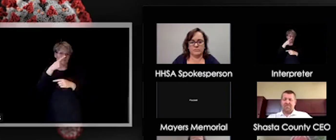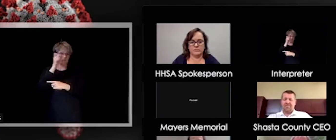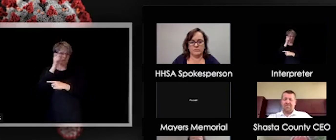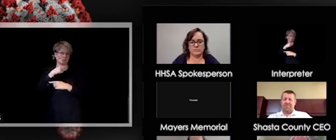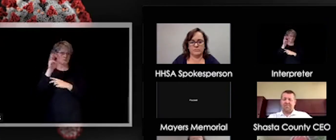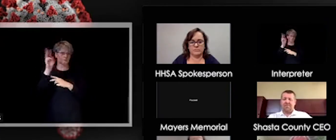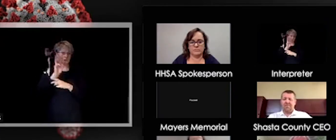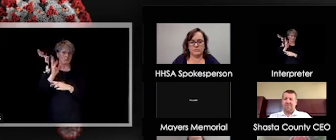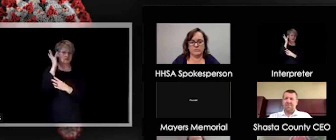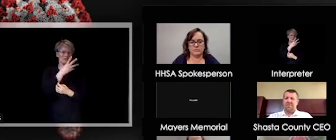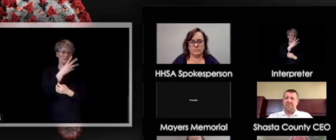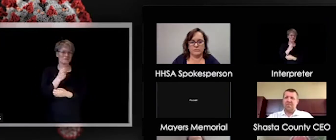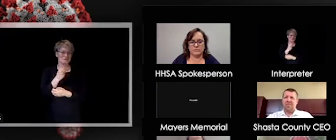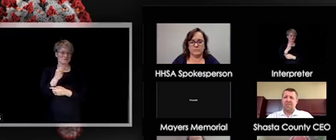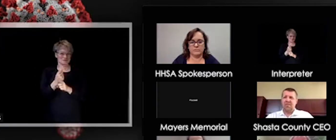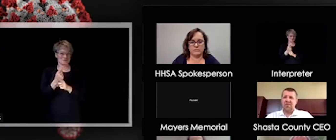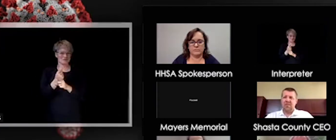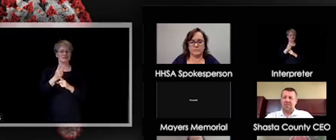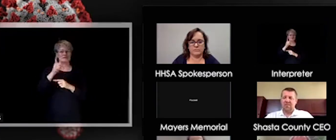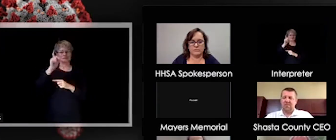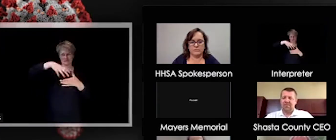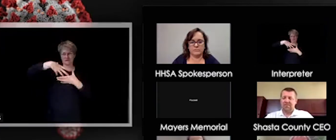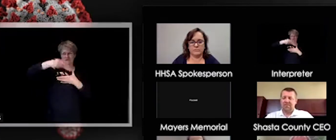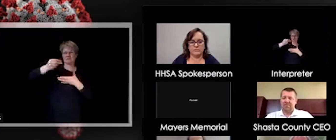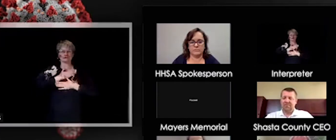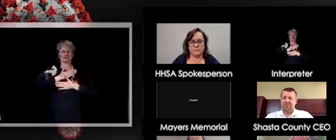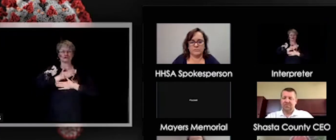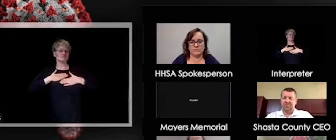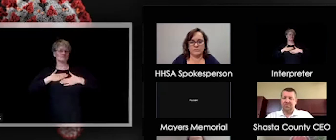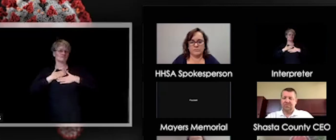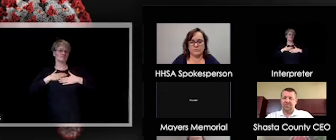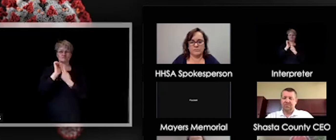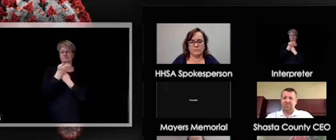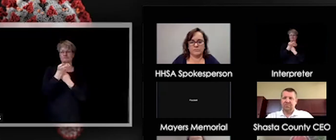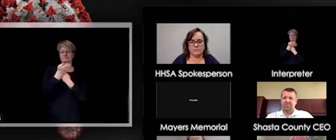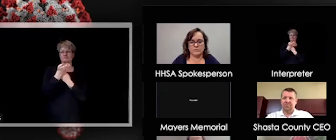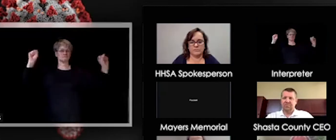should be outdoors and enjoying that environment and exercising in that fashion and people